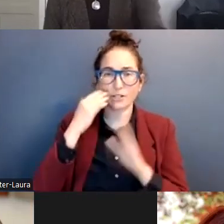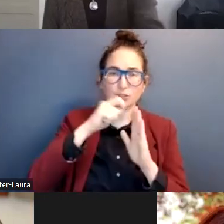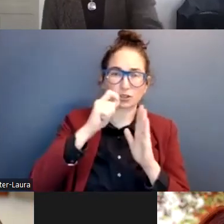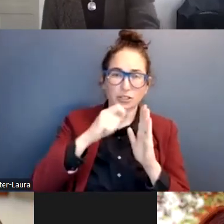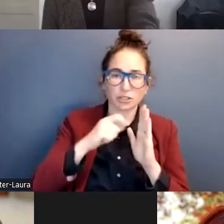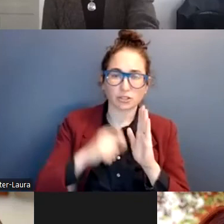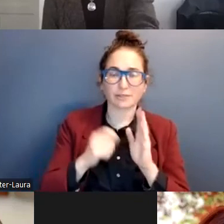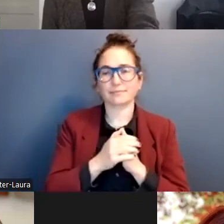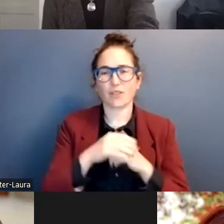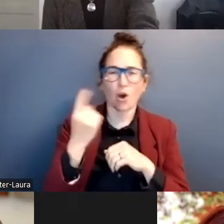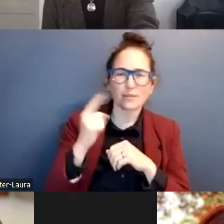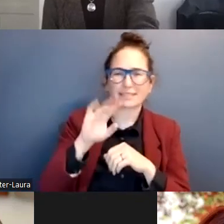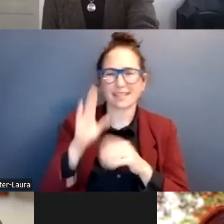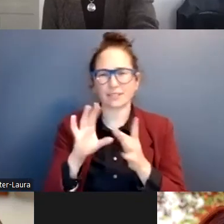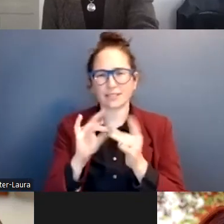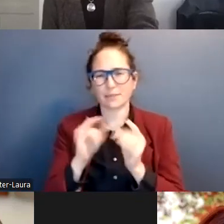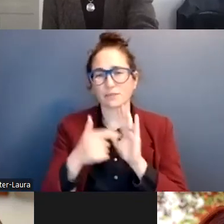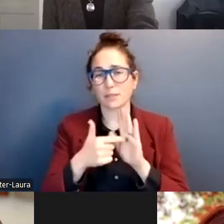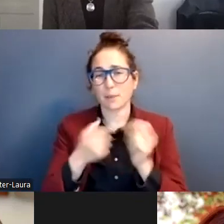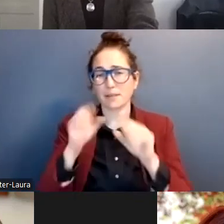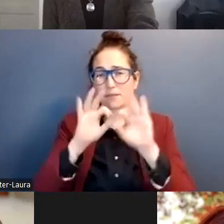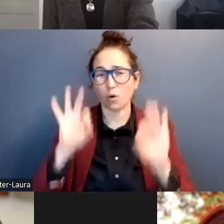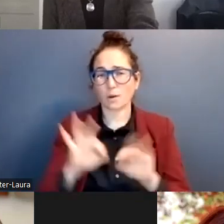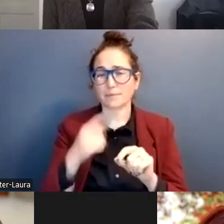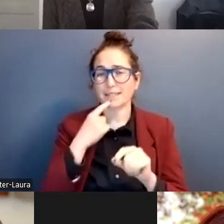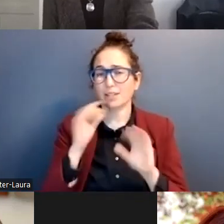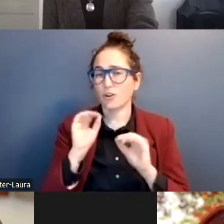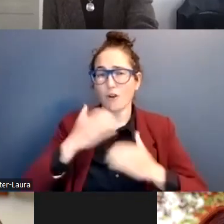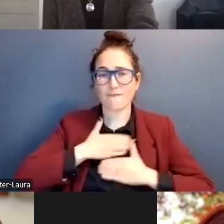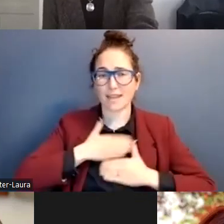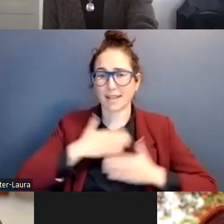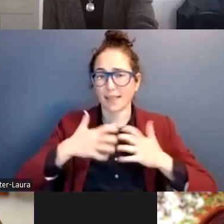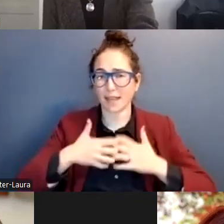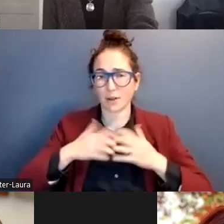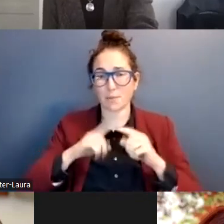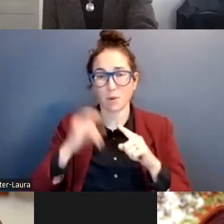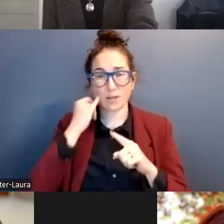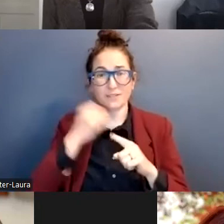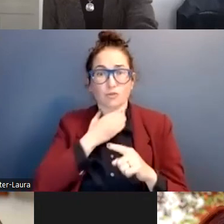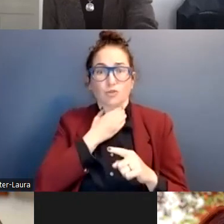forms, say no ventilator. But what if you choked on something or got COVID, or anything